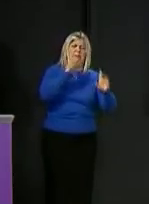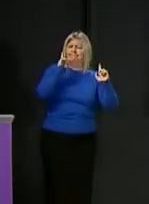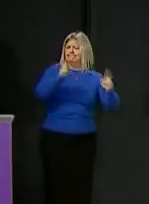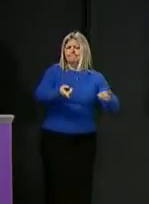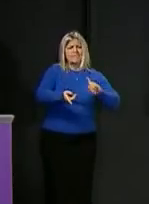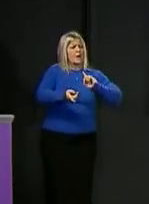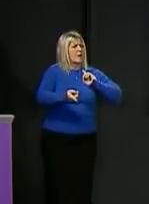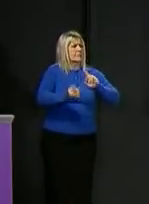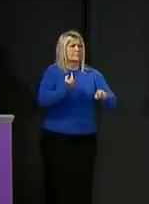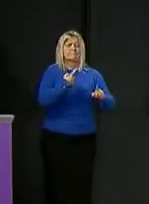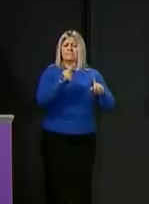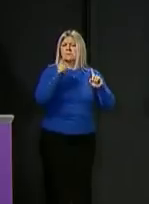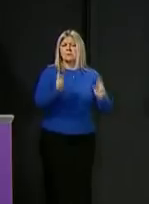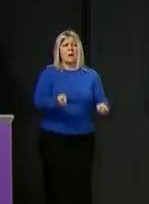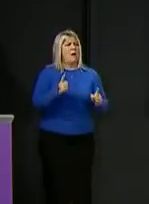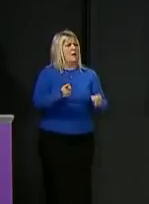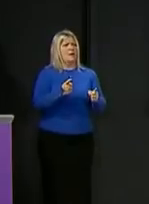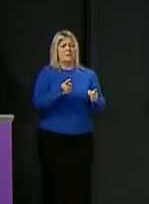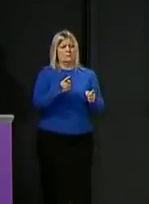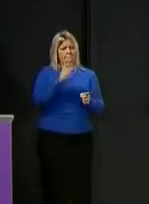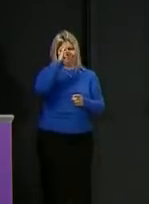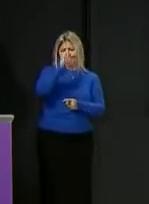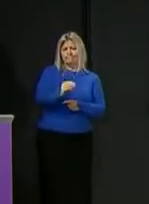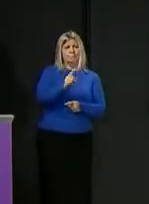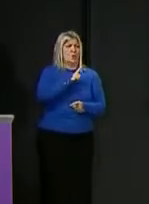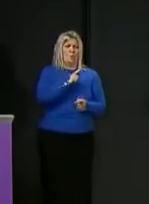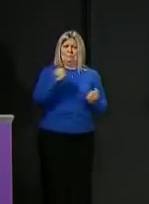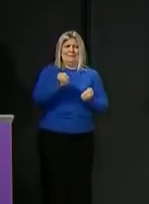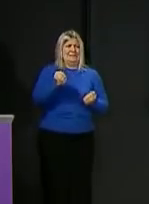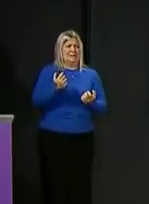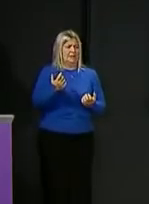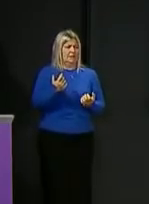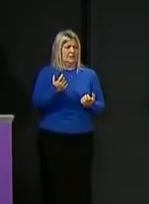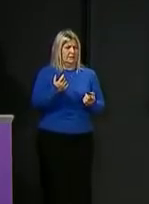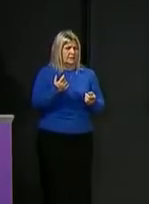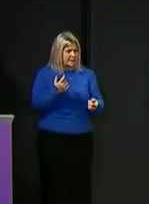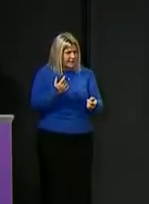How concerned are you that it's taking so long, well over a week, for people to get the result